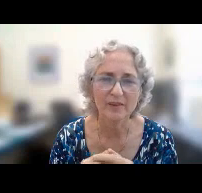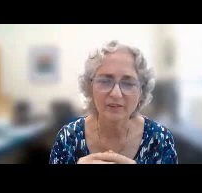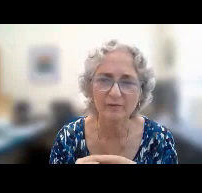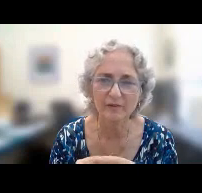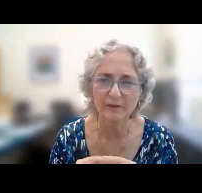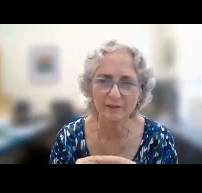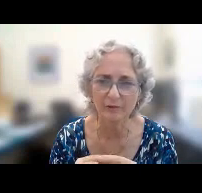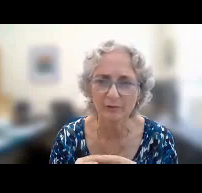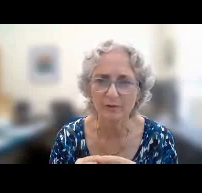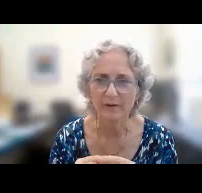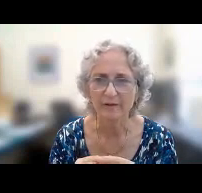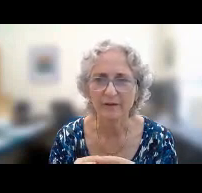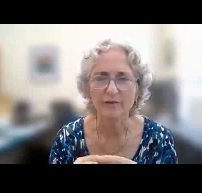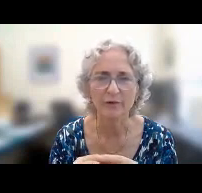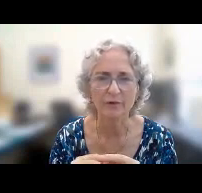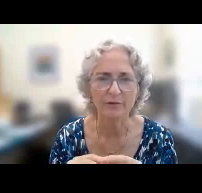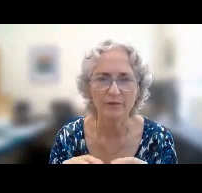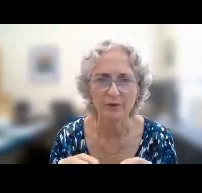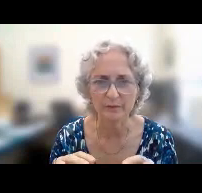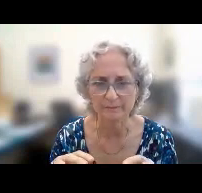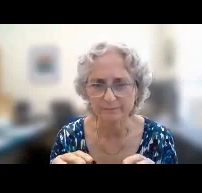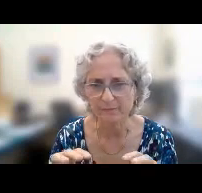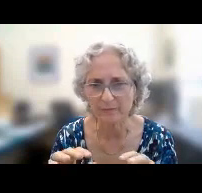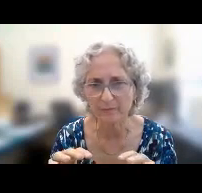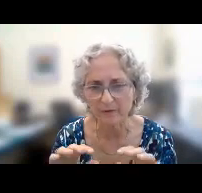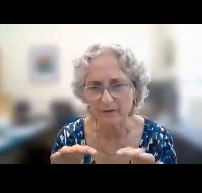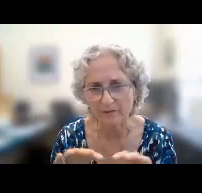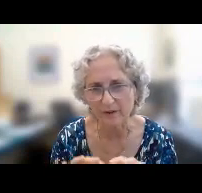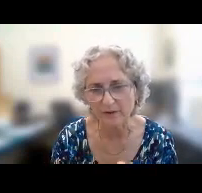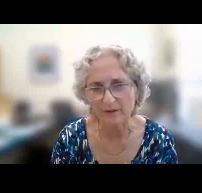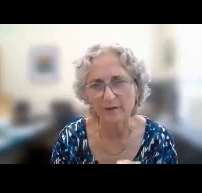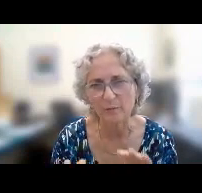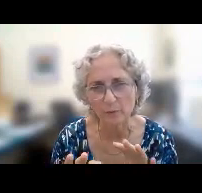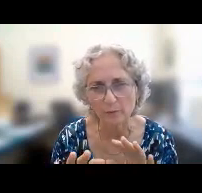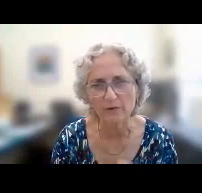But there's actually very little that's focused on what is actually in the more